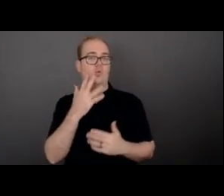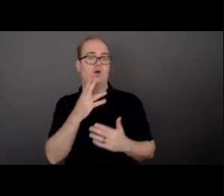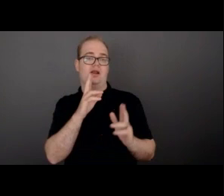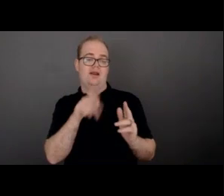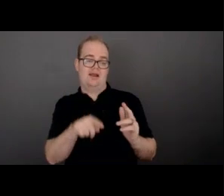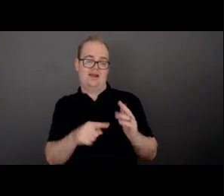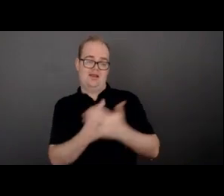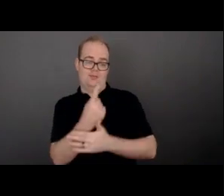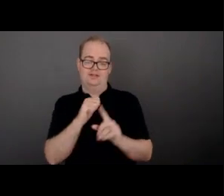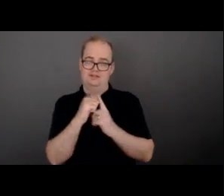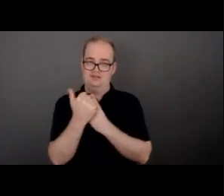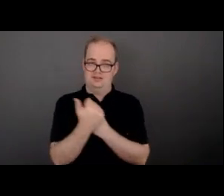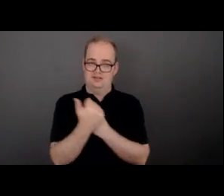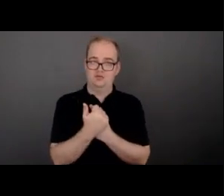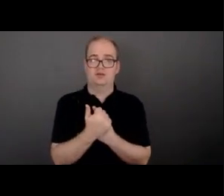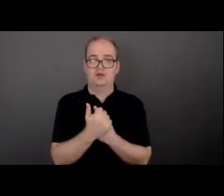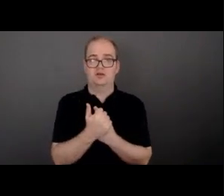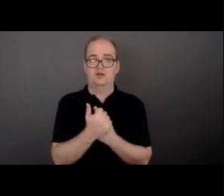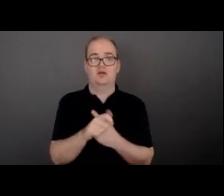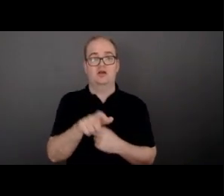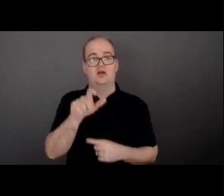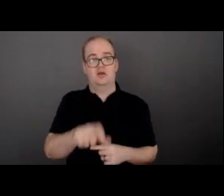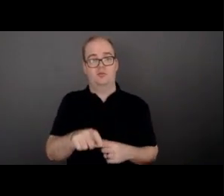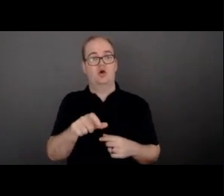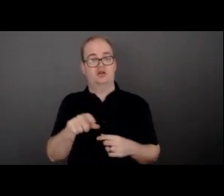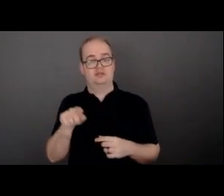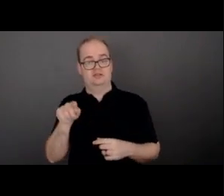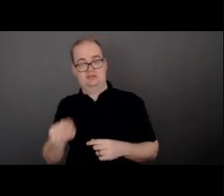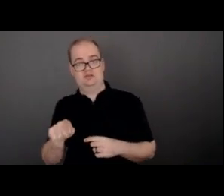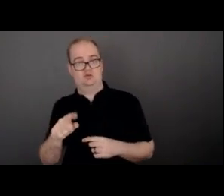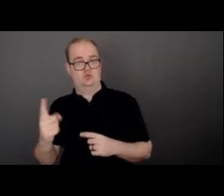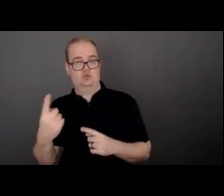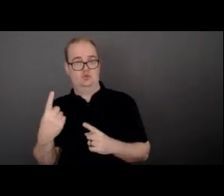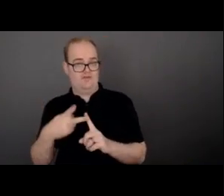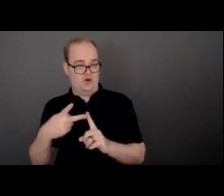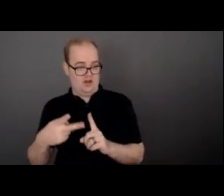person using violence is we would have a chat with them and say, okay, if you needed to